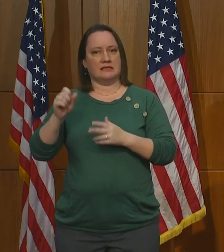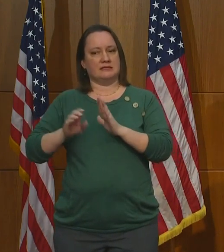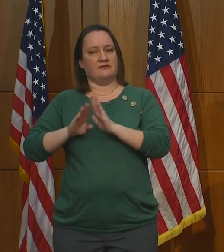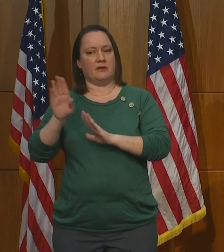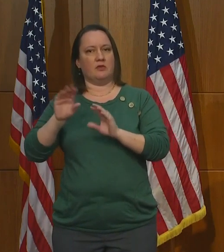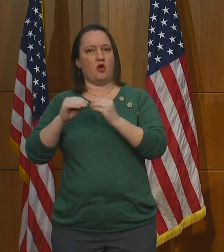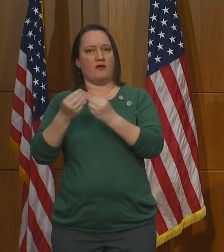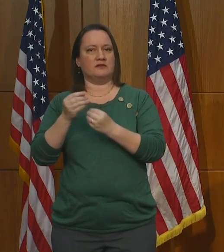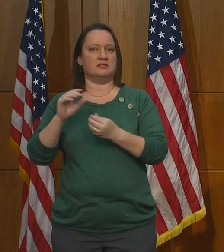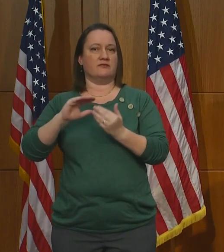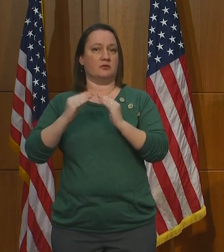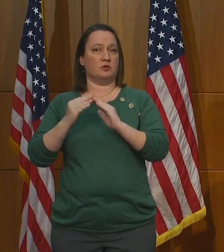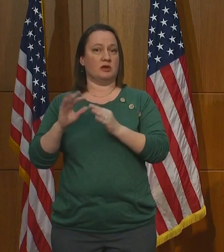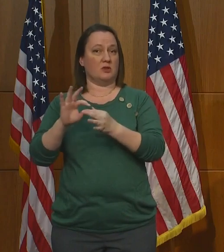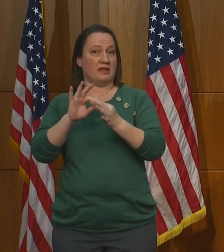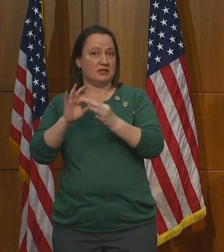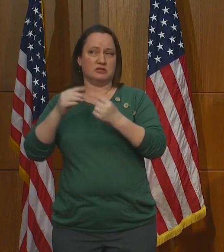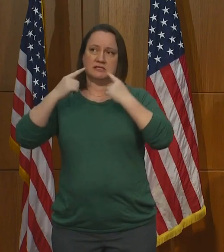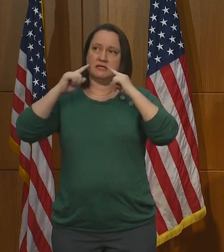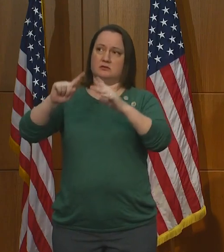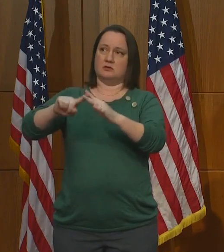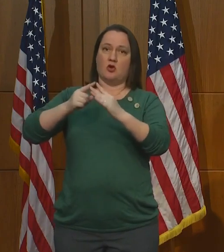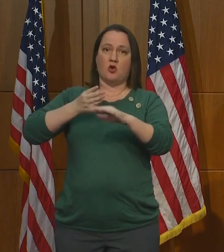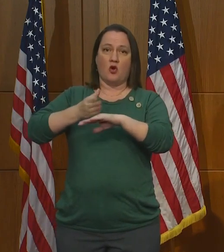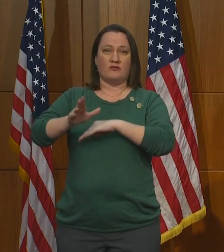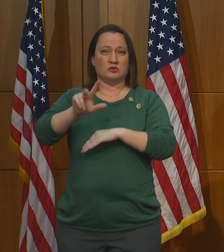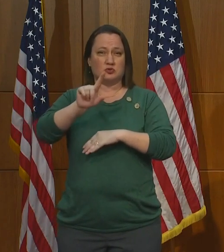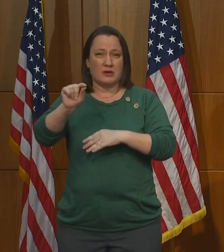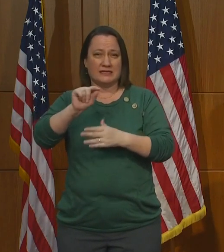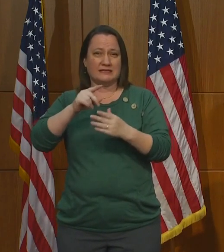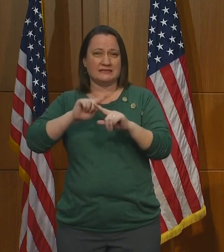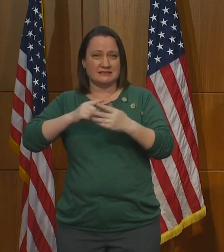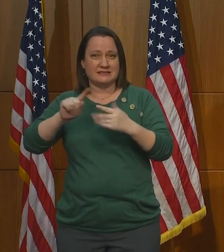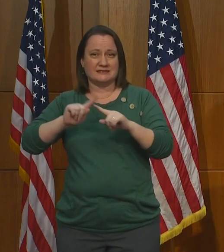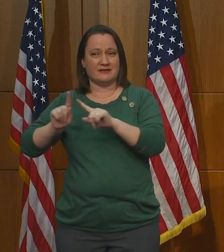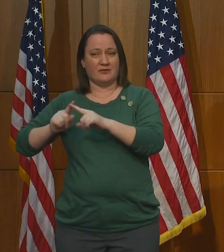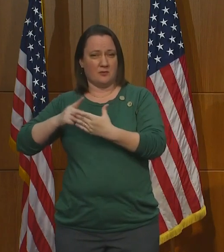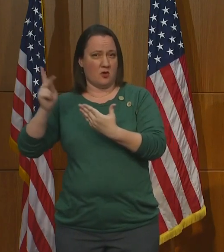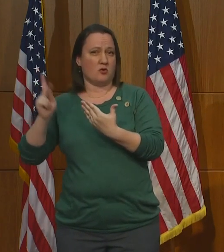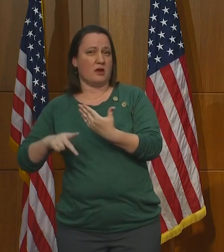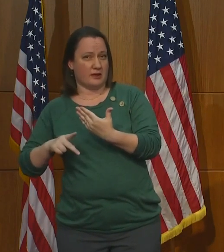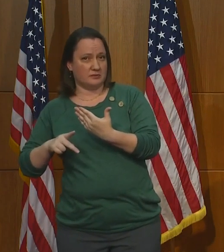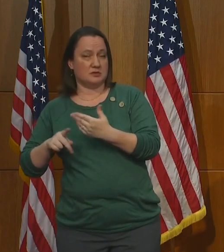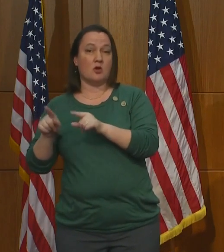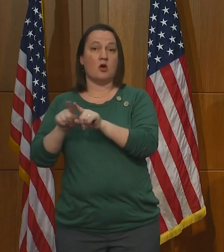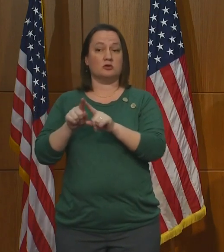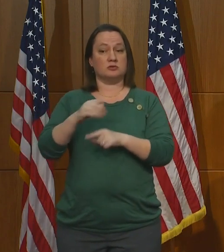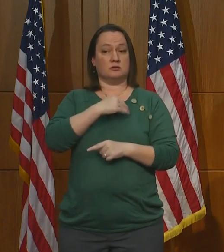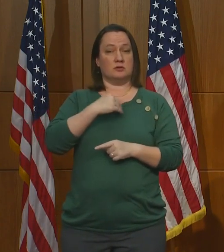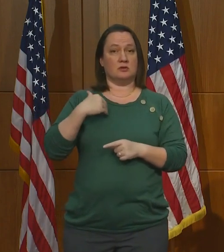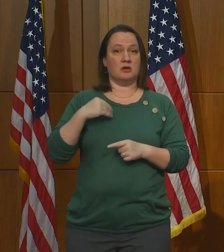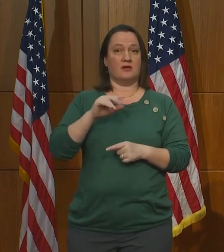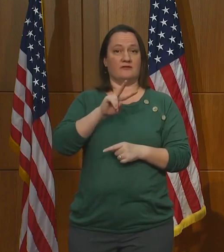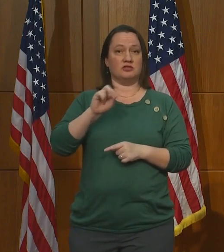BONE CREATED THE OFFICE OF COMMUNITY RELATIONS SUCCESSFULLY LAUNCHING OVER